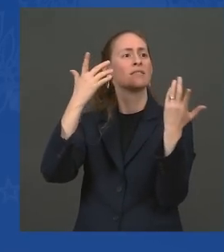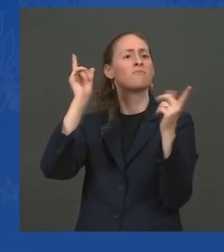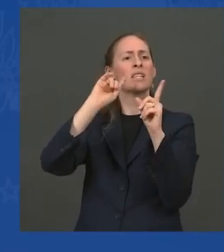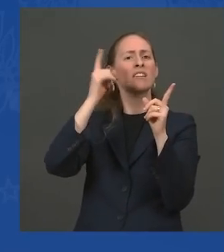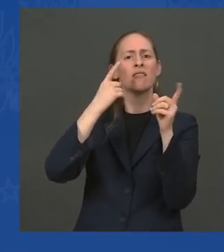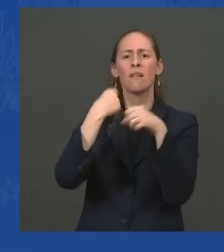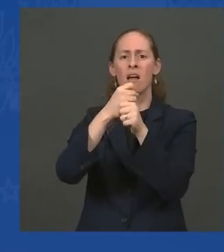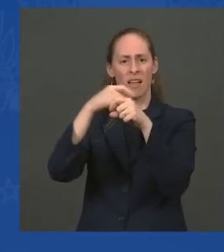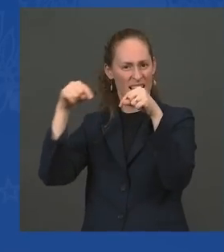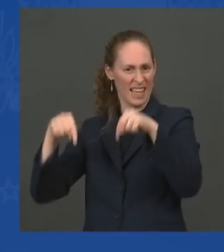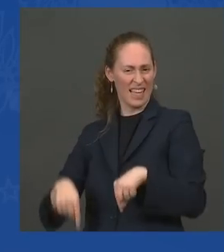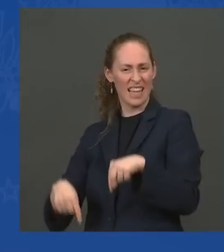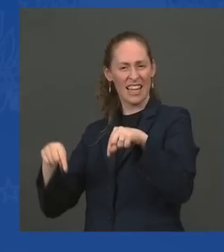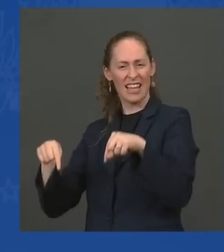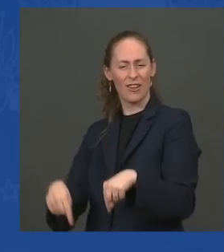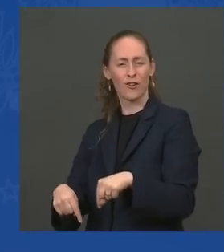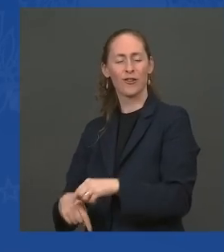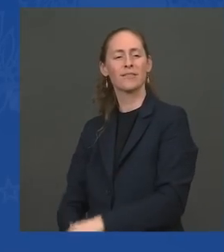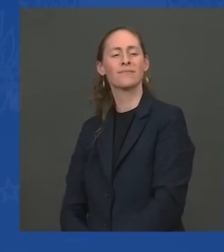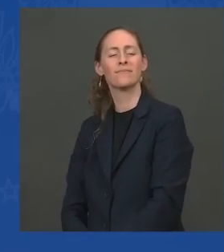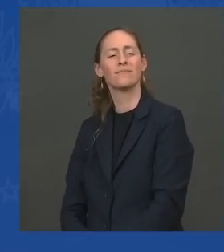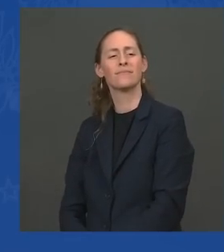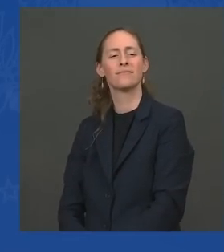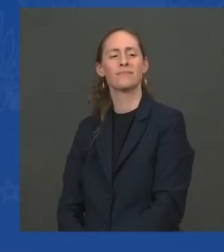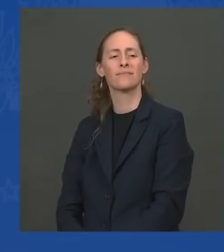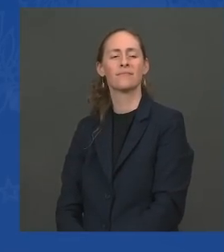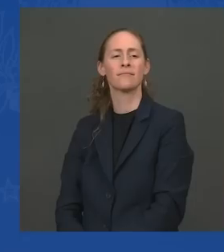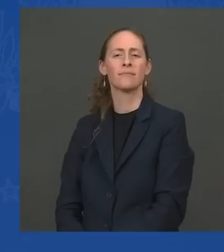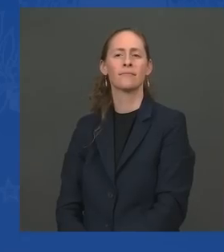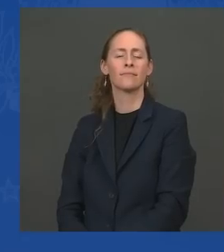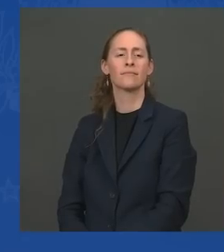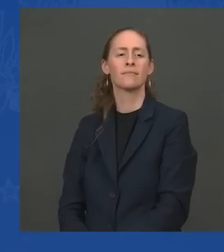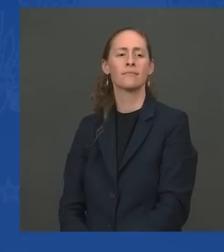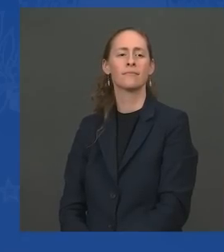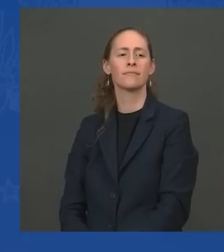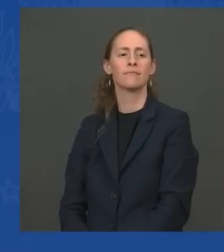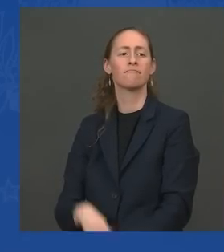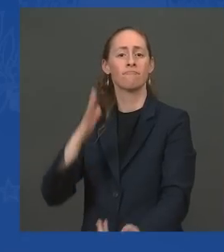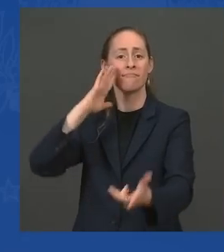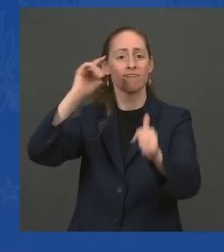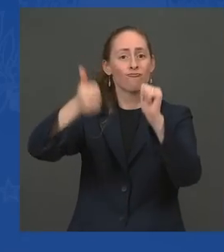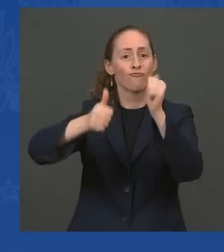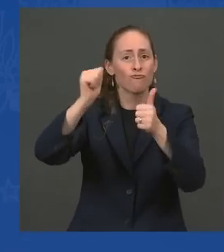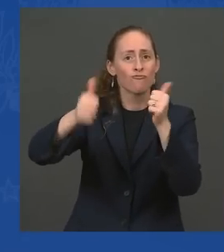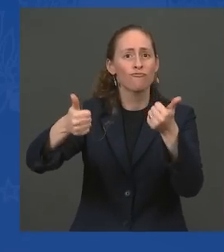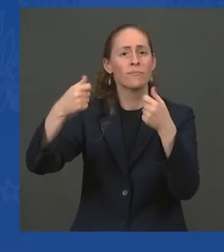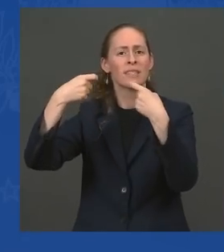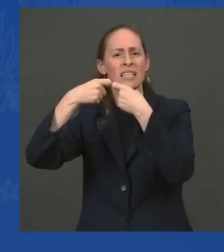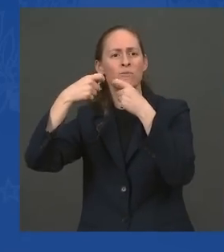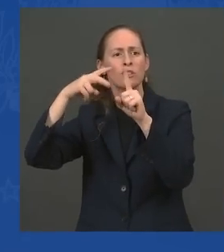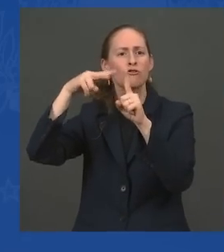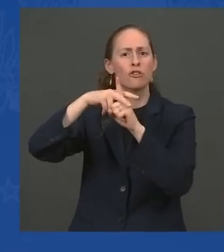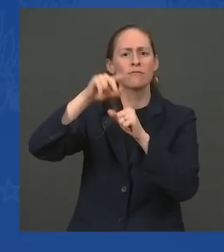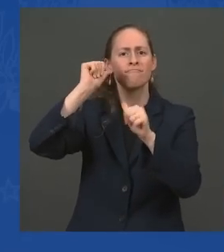We're going to be installing a nationwide network of charging stations so we can drive the cars that are being built right here in the trucks